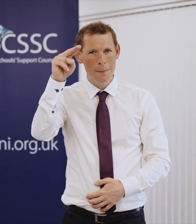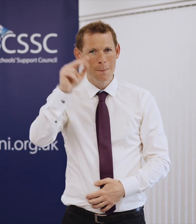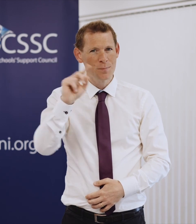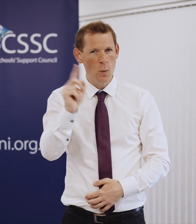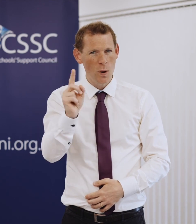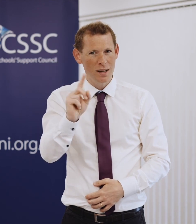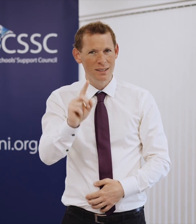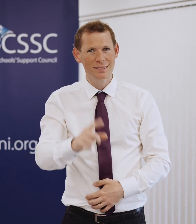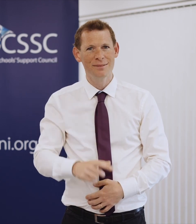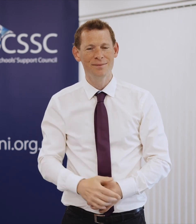Your name is what?